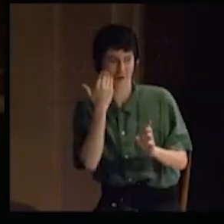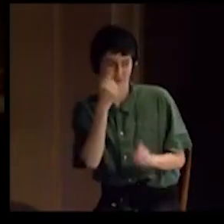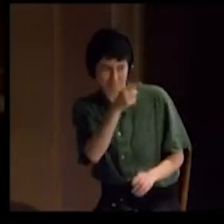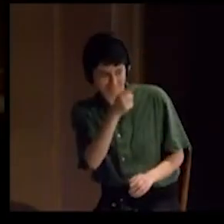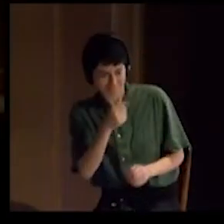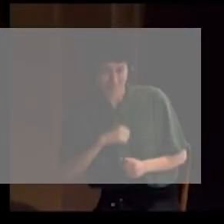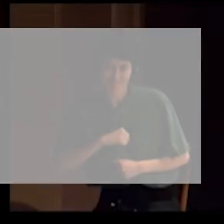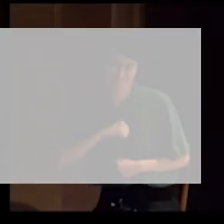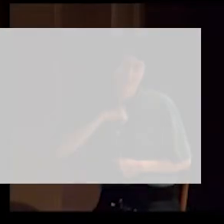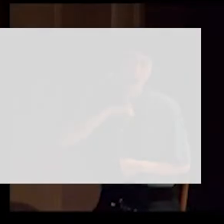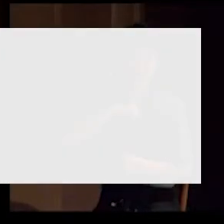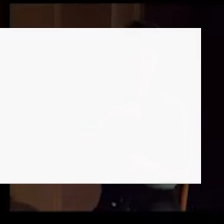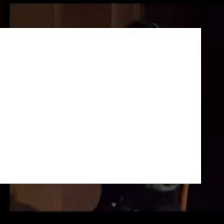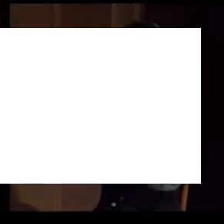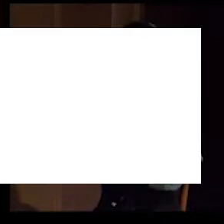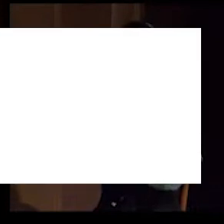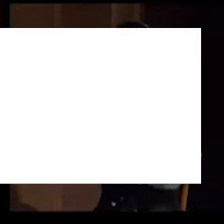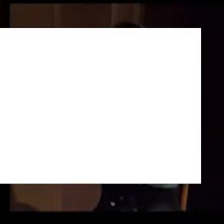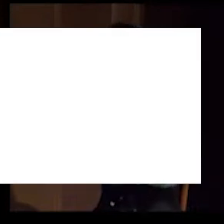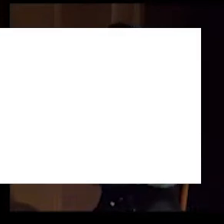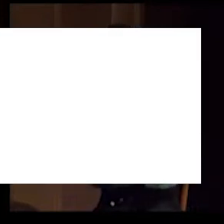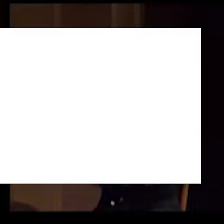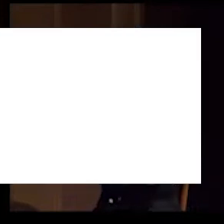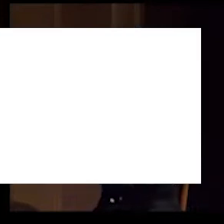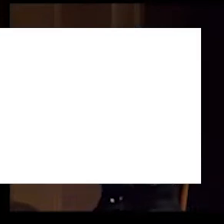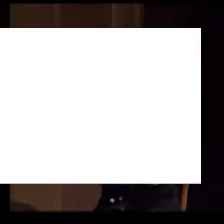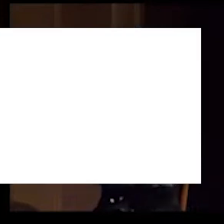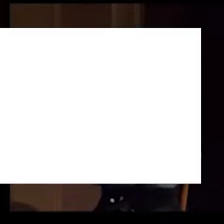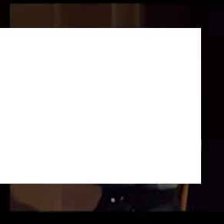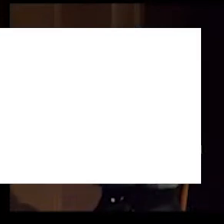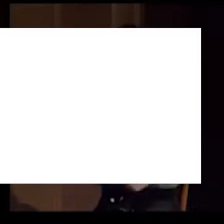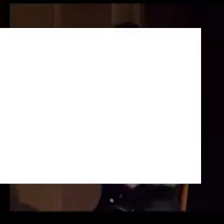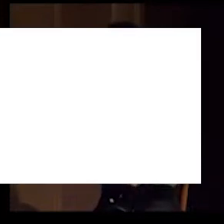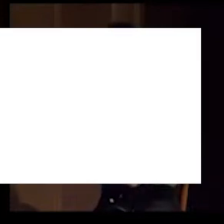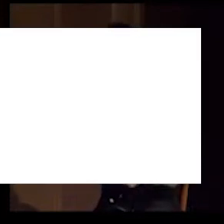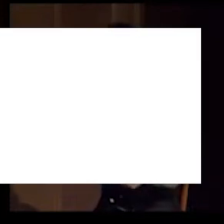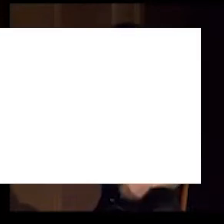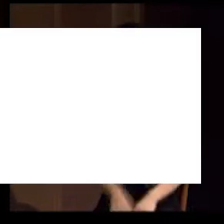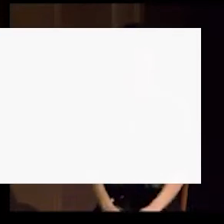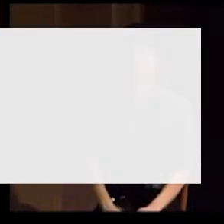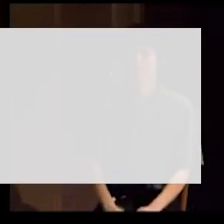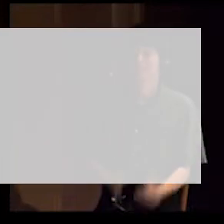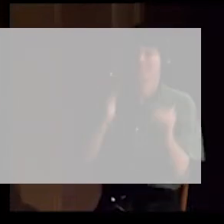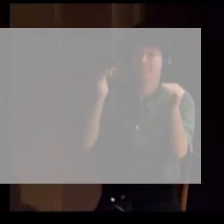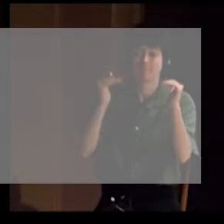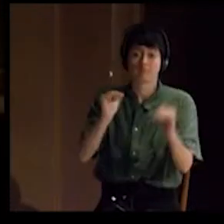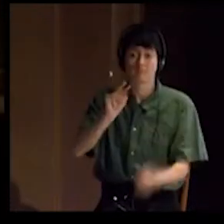Our second topic of the day is exploring and understanding biodiversity.